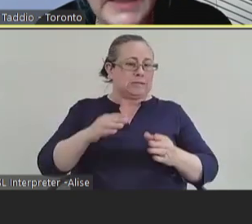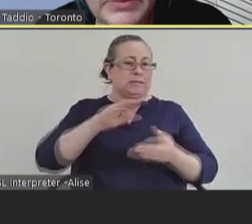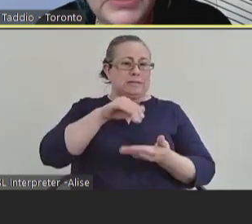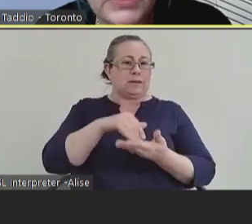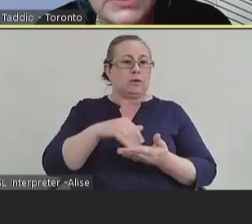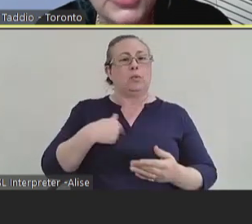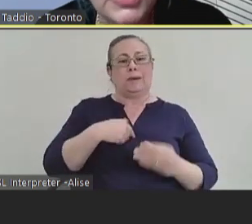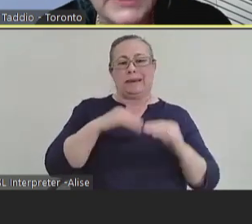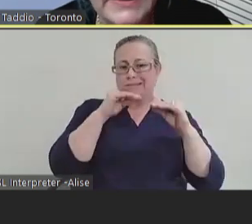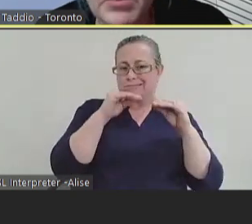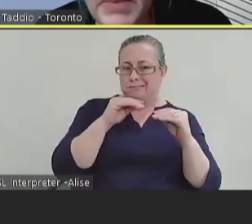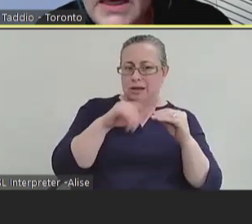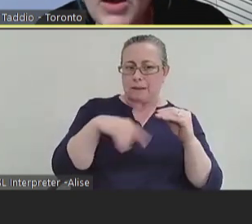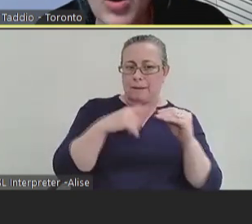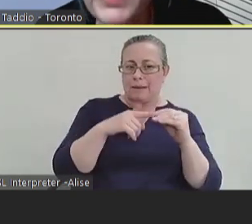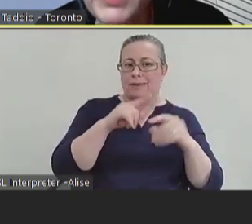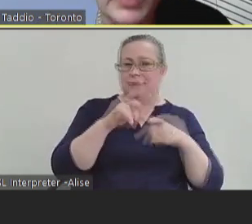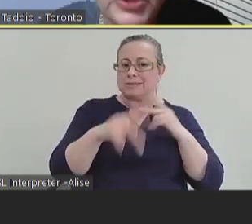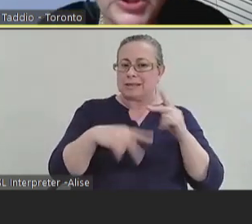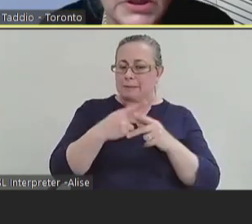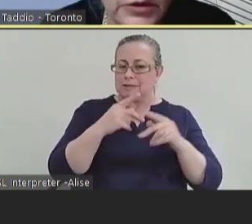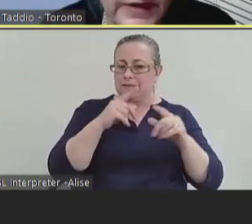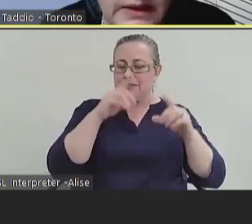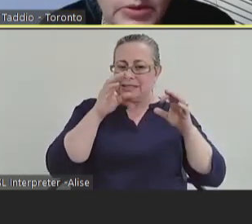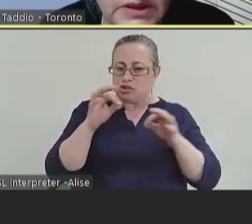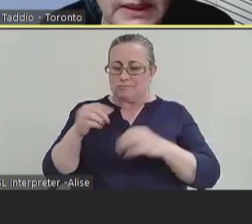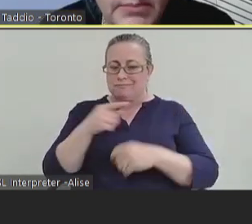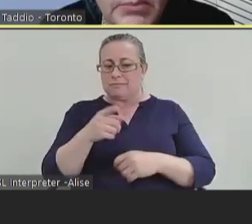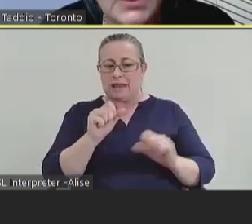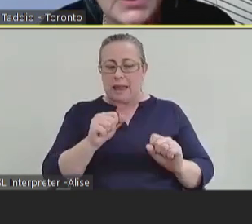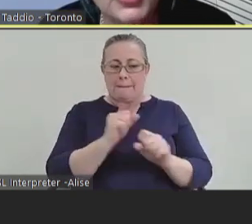types of decisions they can make, all the options that are available to them. So,